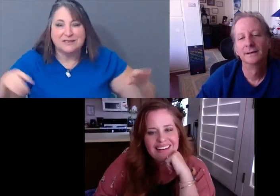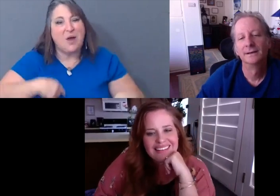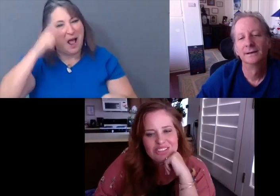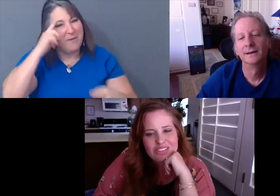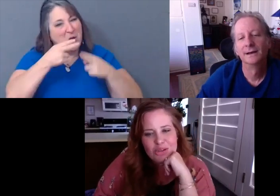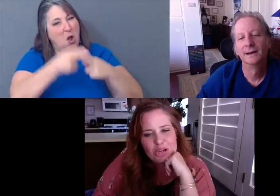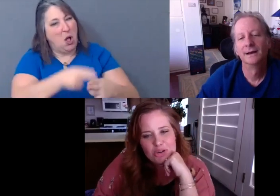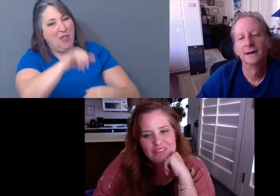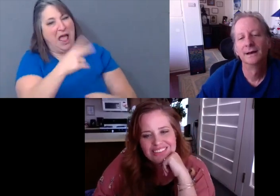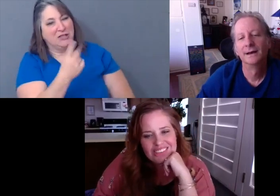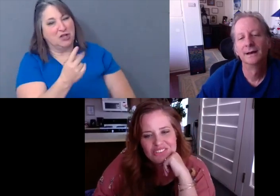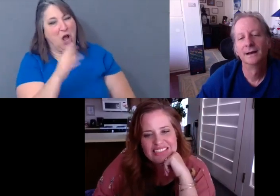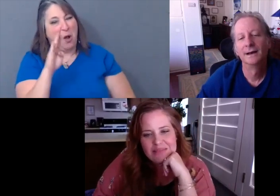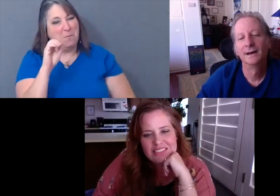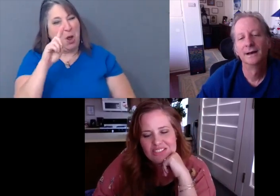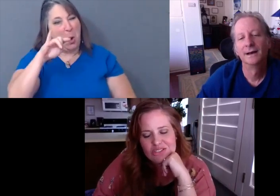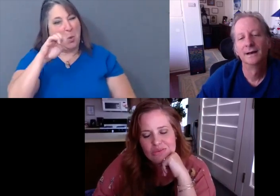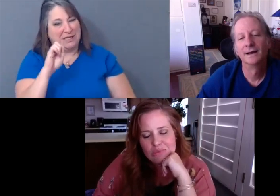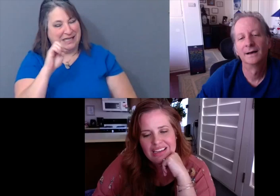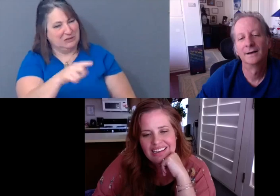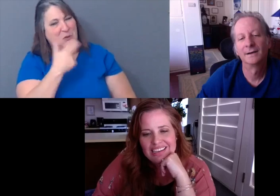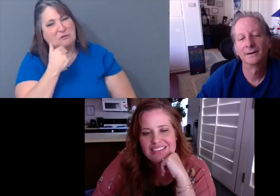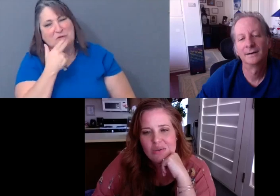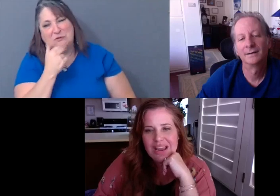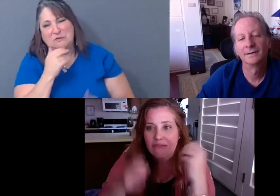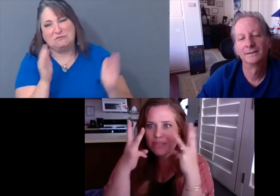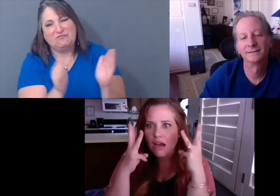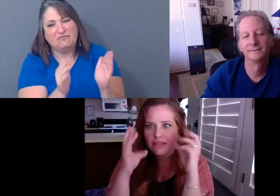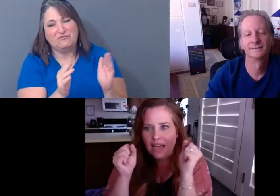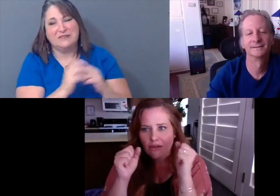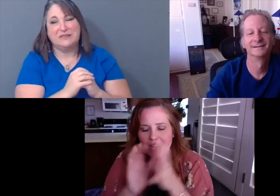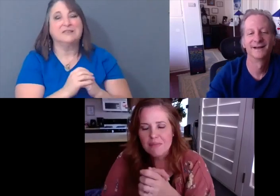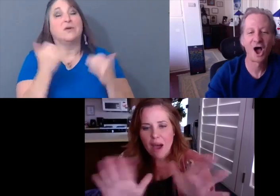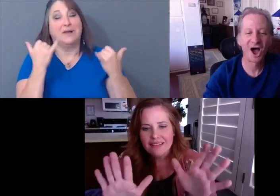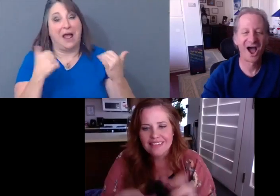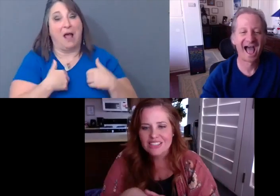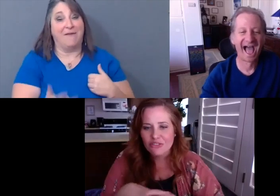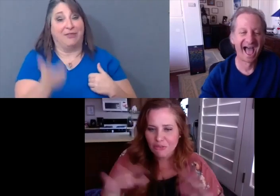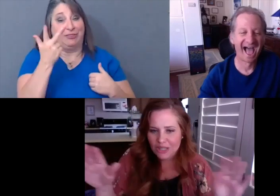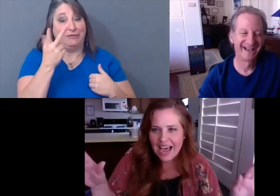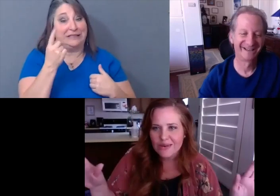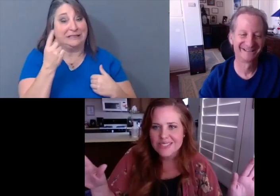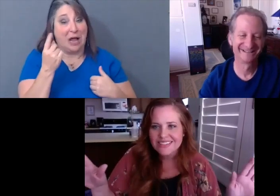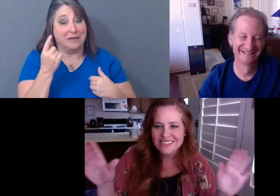And it's just so cute. He's just so sweet. So we have three dogs now, but it's a full house.